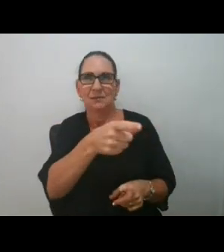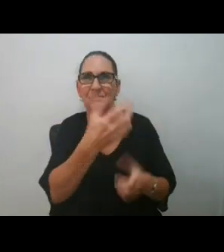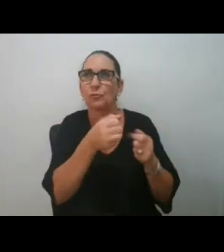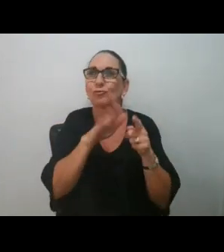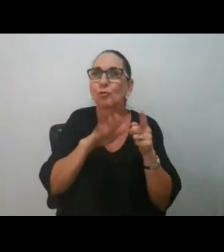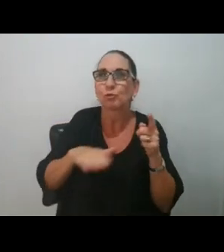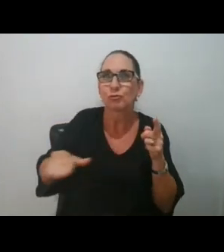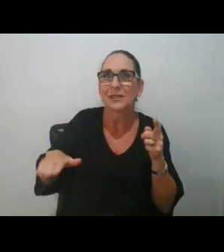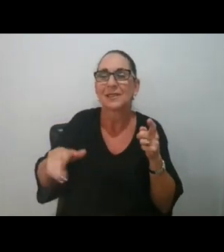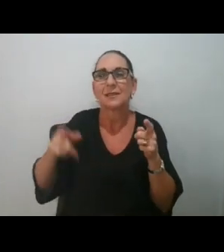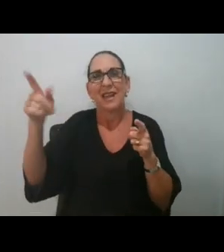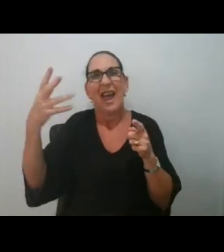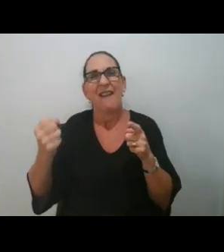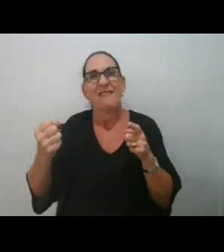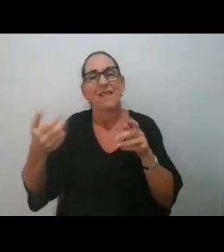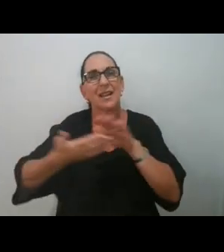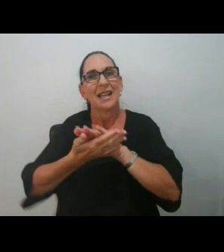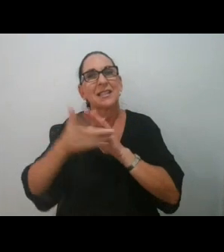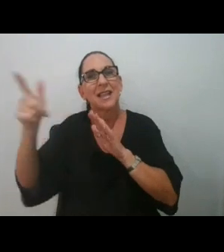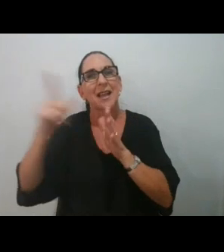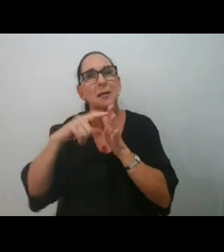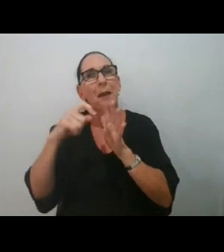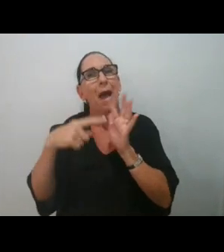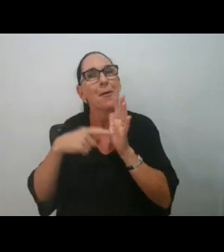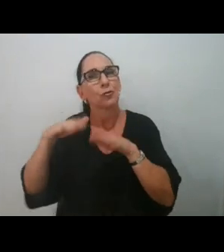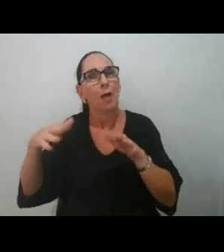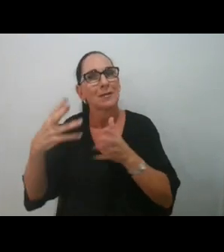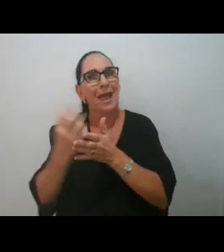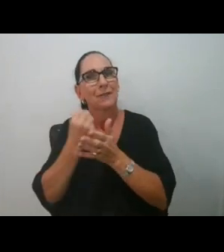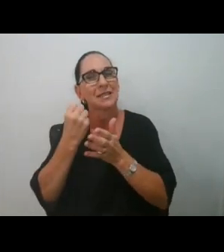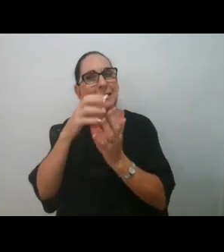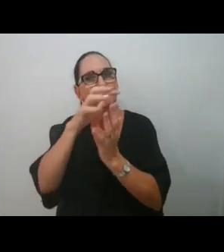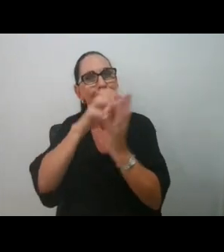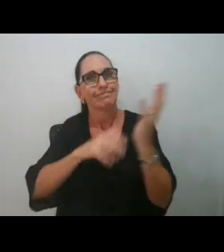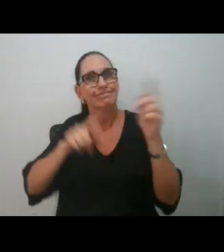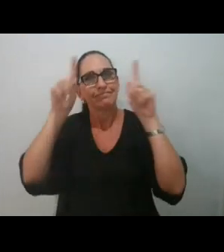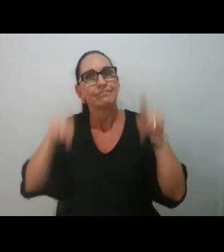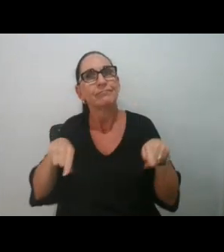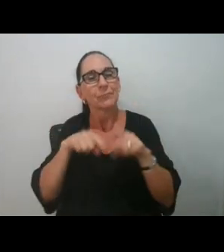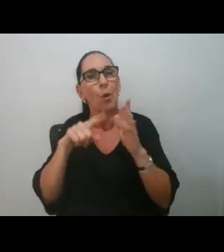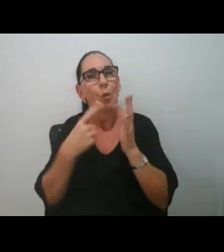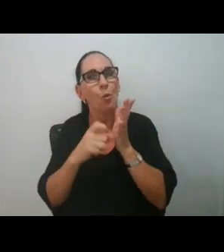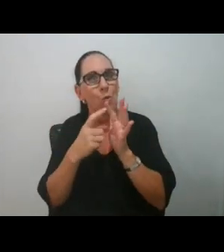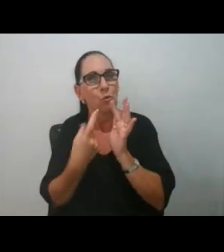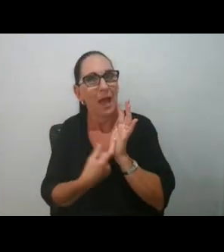Safety order and um certainly we've seen even for people um who have not graduated but perhaps who